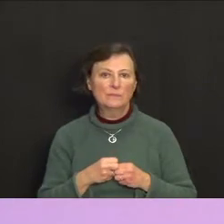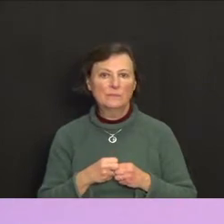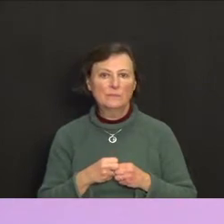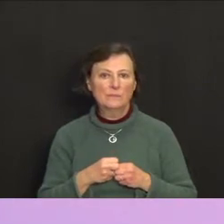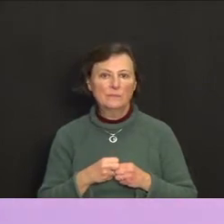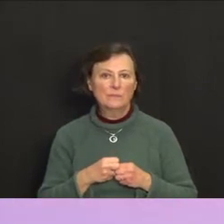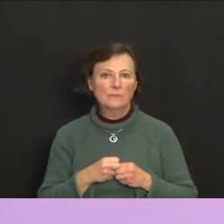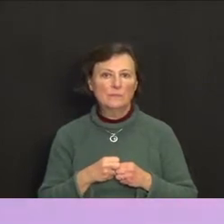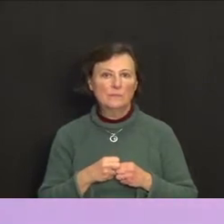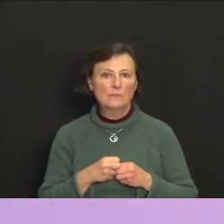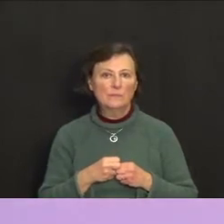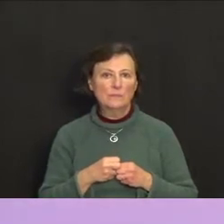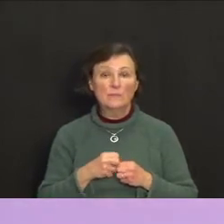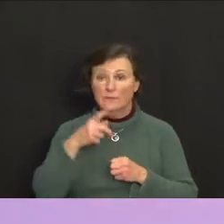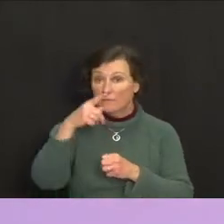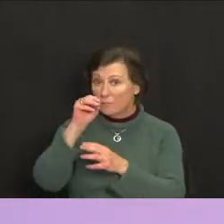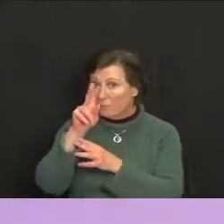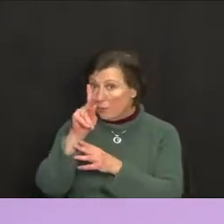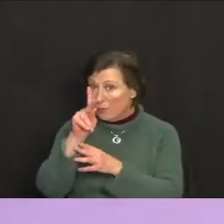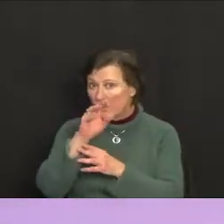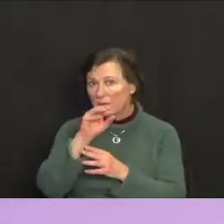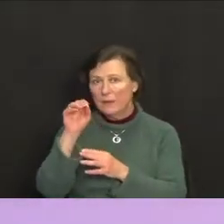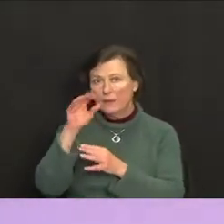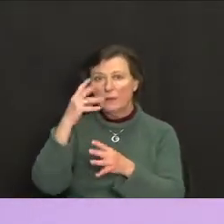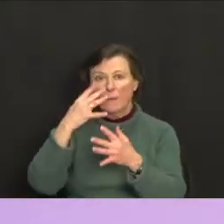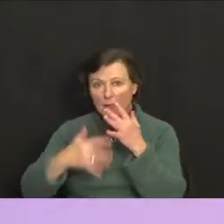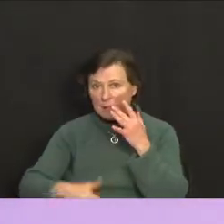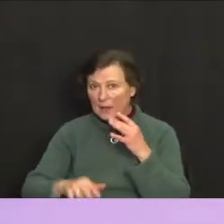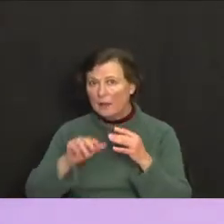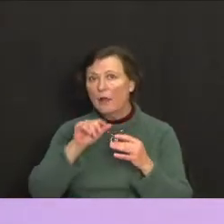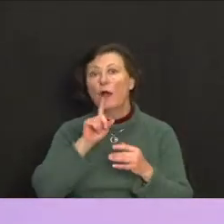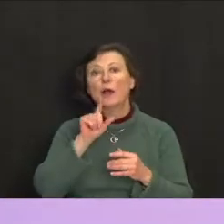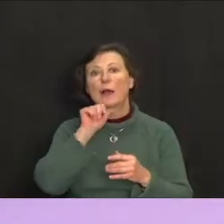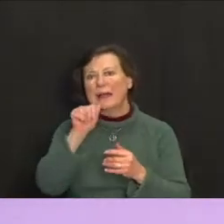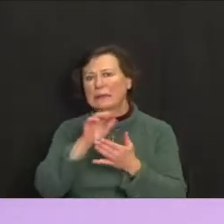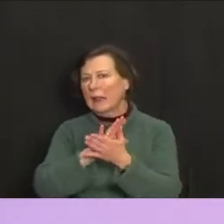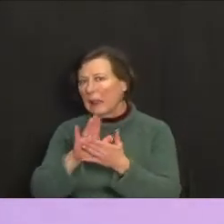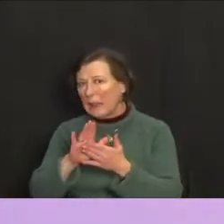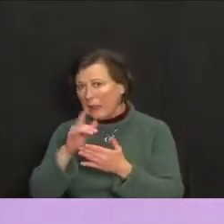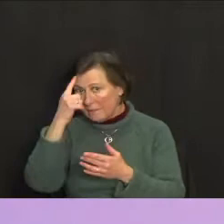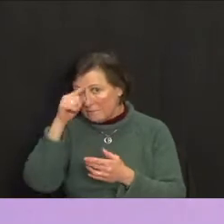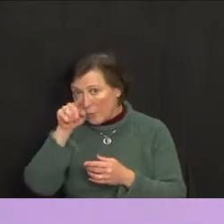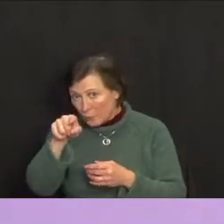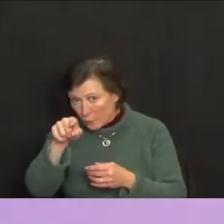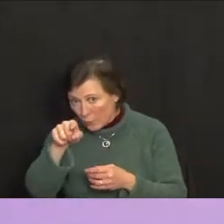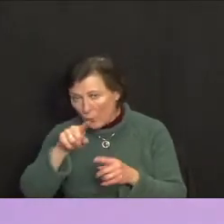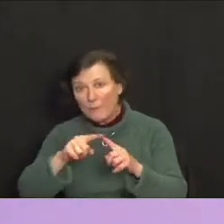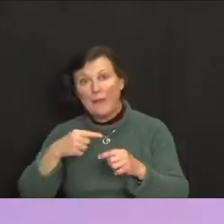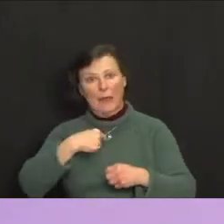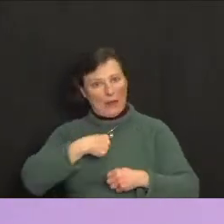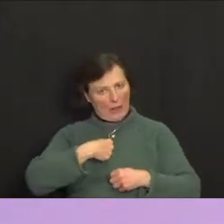If pork and blood are unclean for you but I still consume them, does that make me